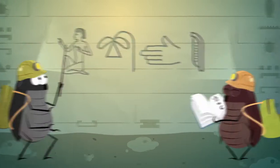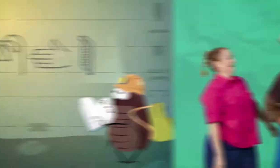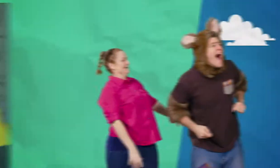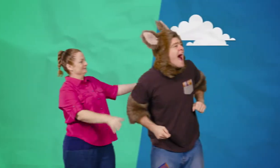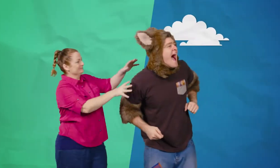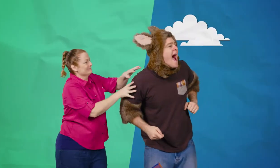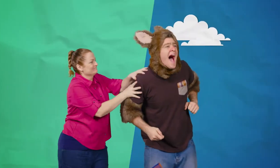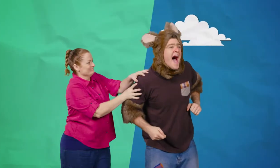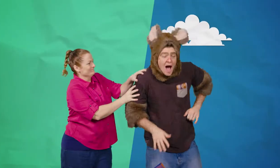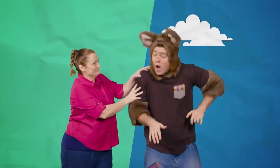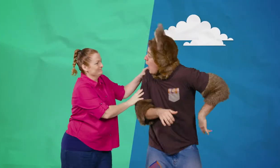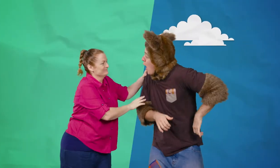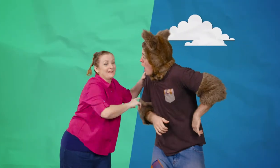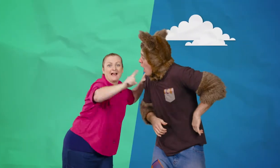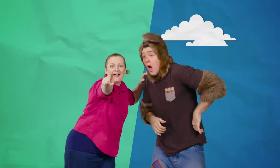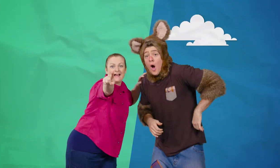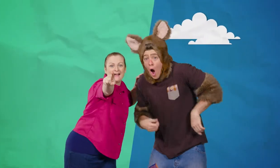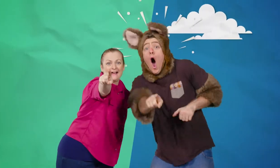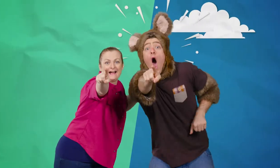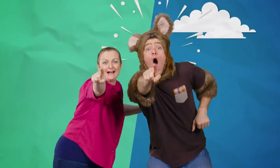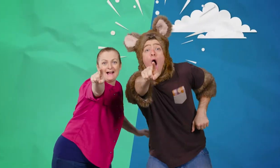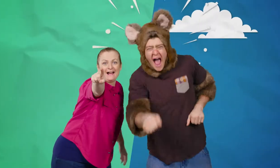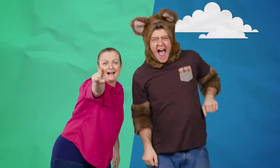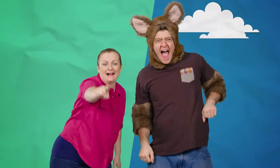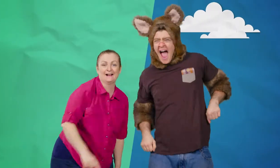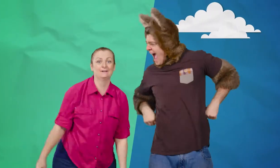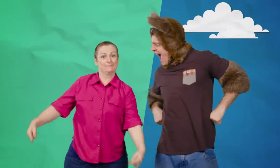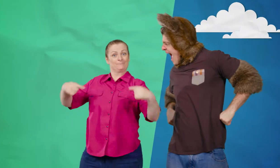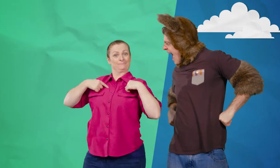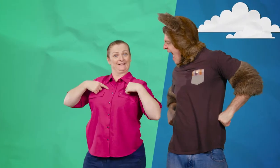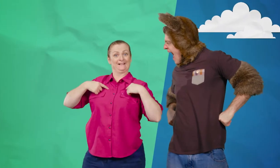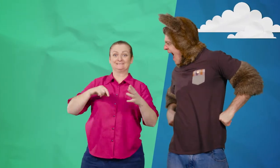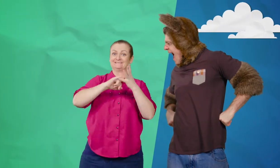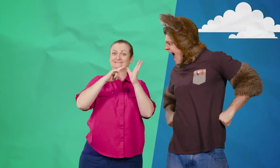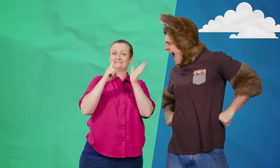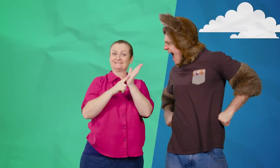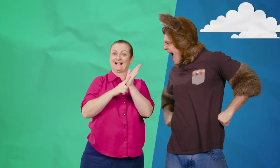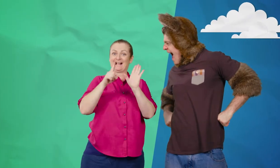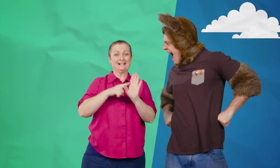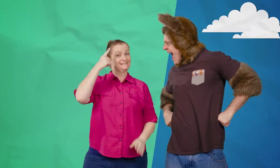Huh? Look! Ah! I'm Sally.